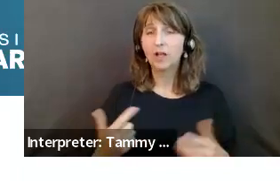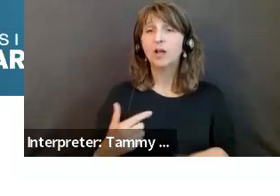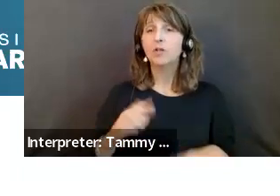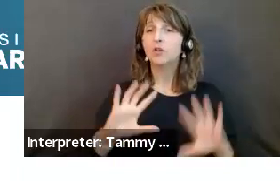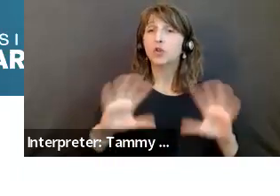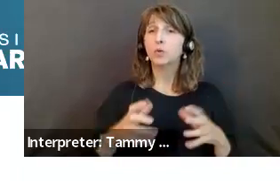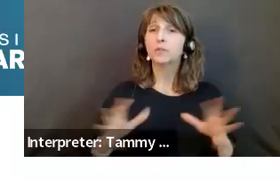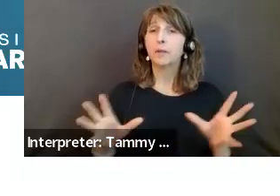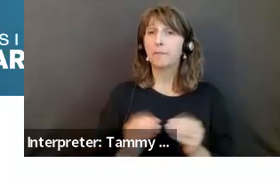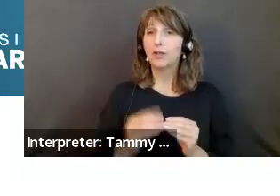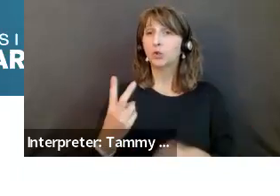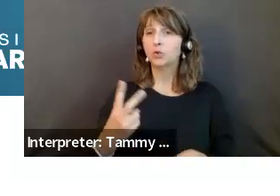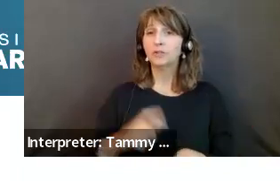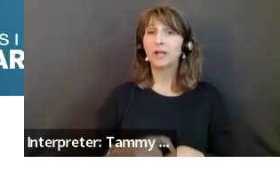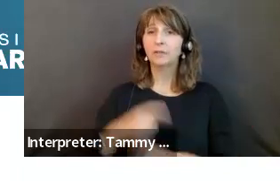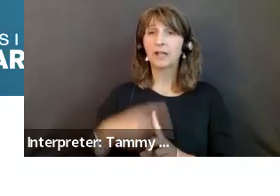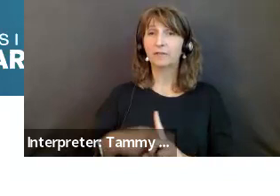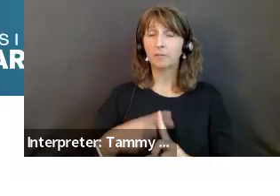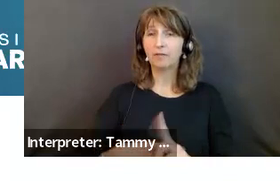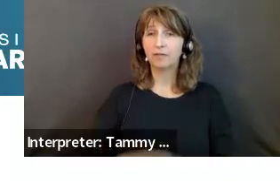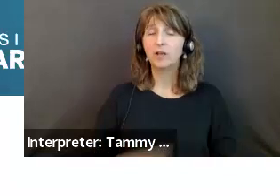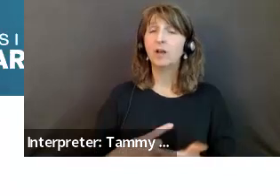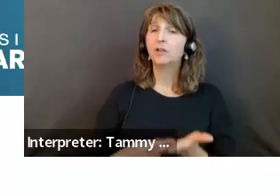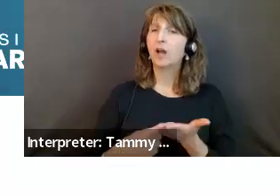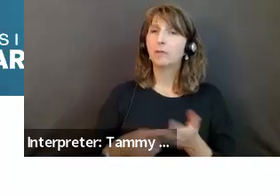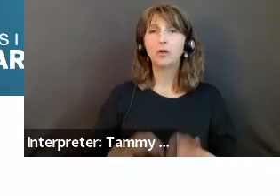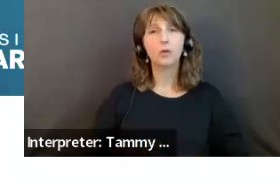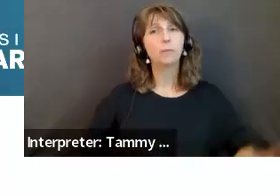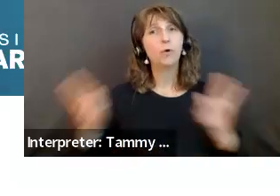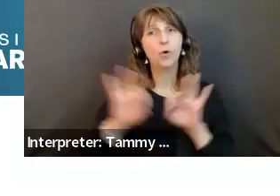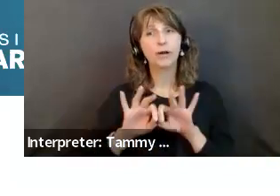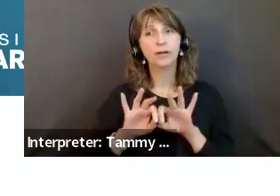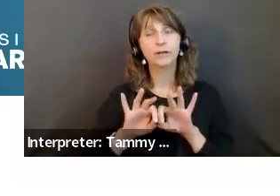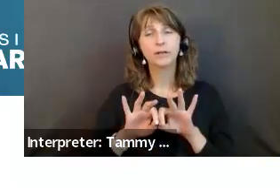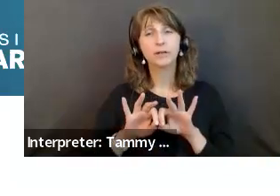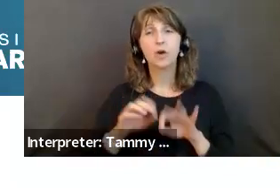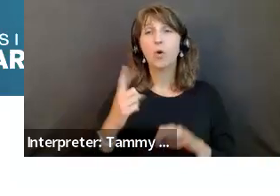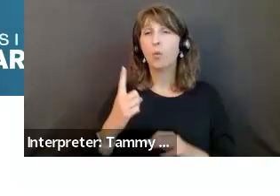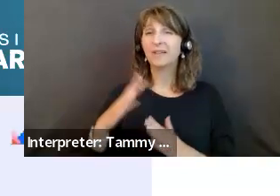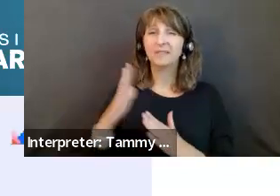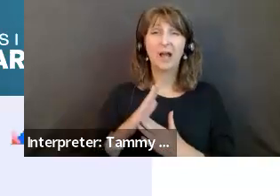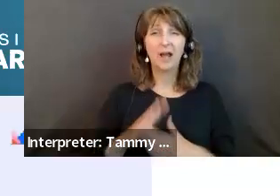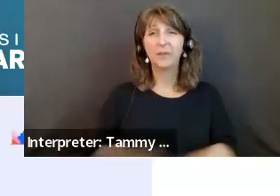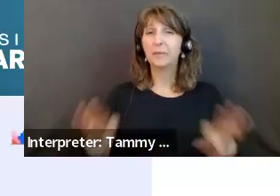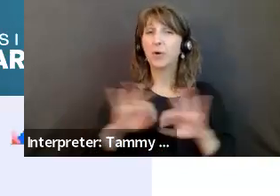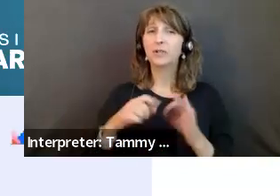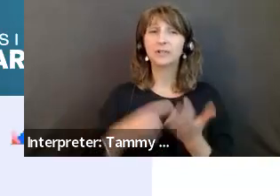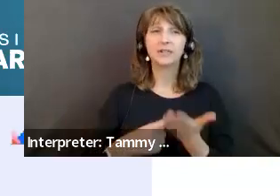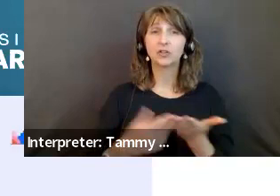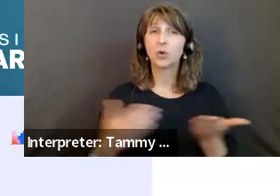And talk about very important things. One of the most important discussions that we had around this. It was a, right?